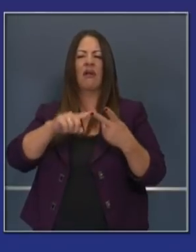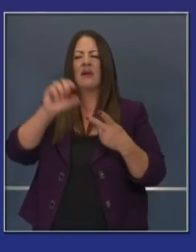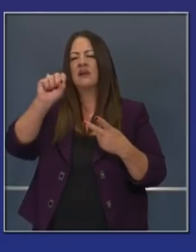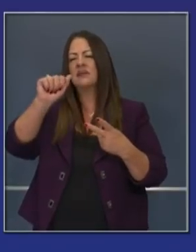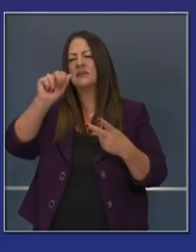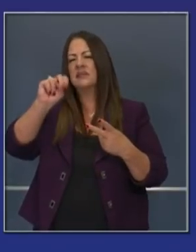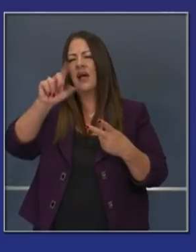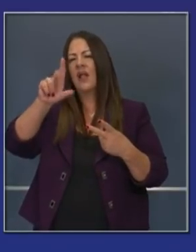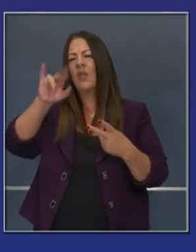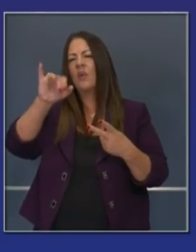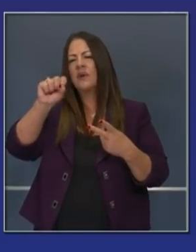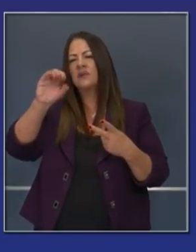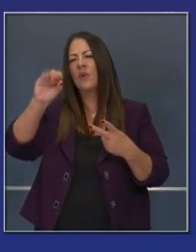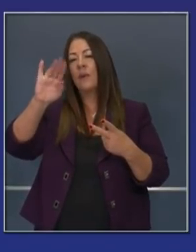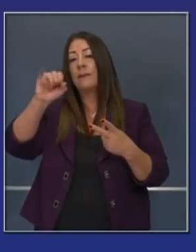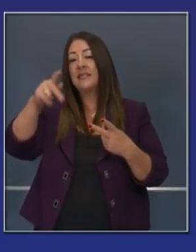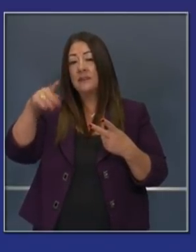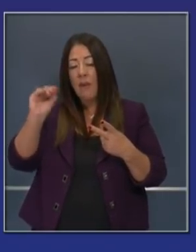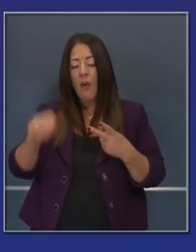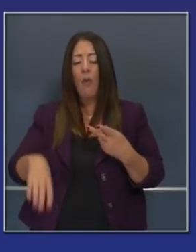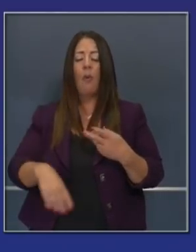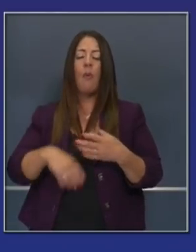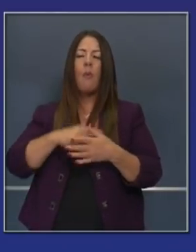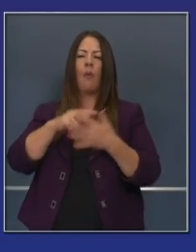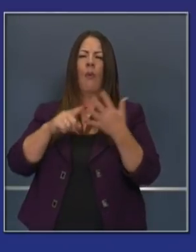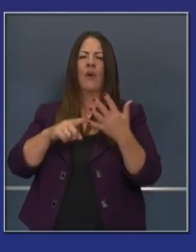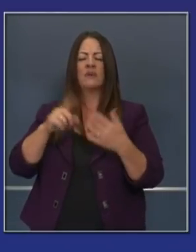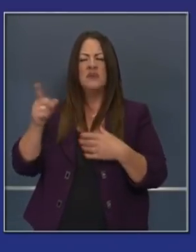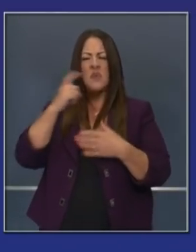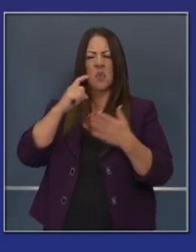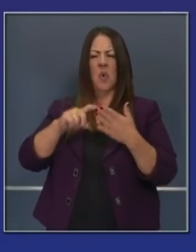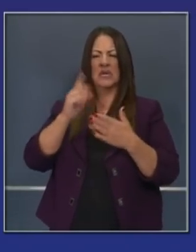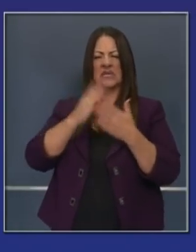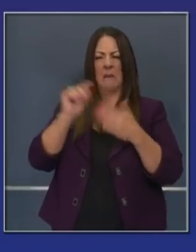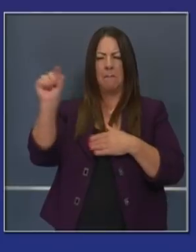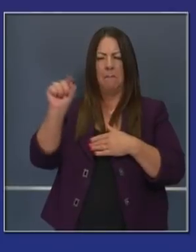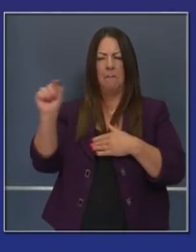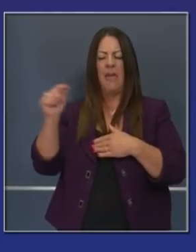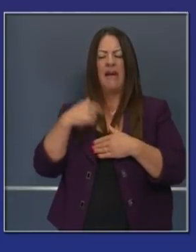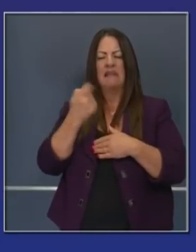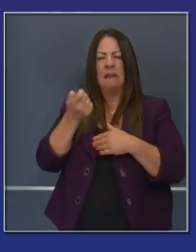THE LOCAL LEVEL. PARTS OF SOUTHERN CALIFORNIA IMPERIAL COUNTY.